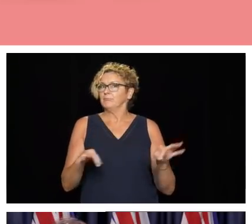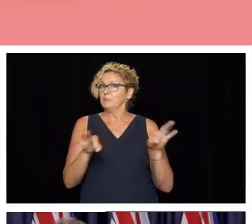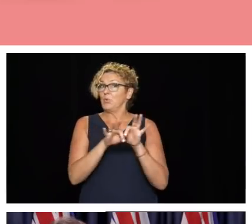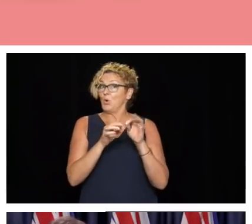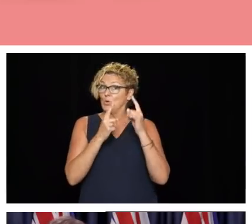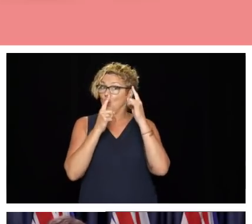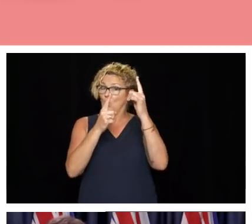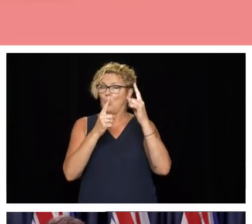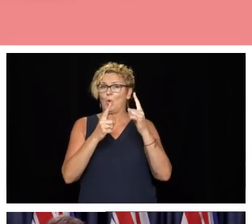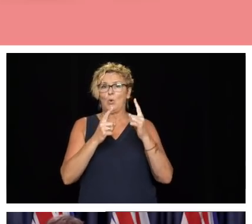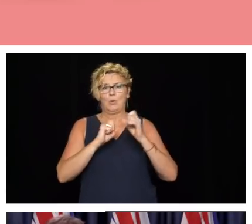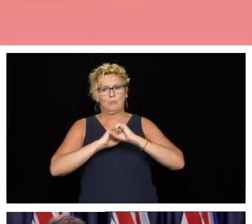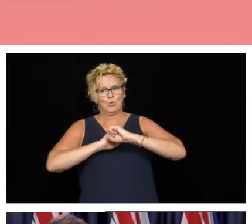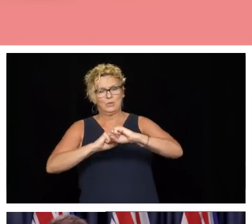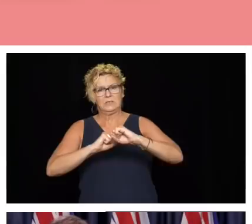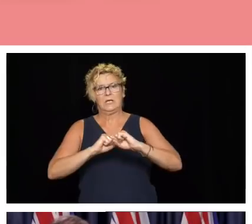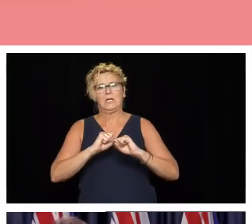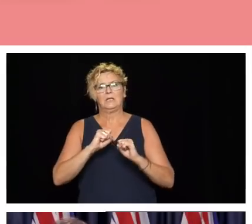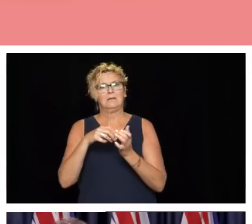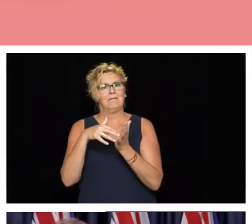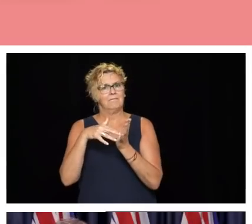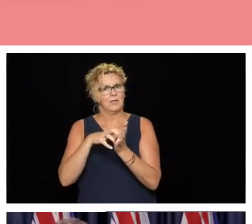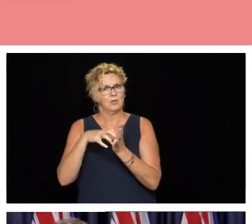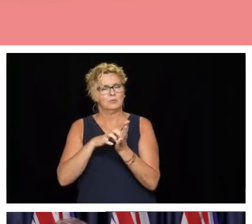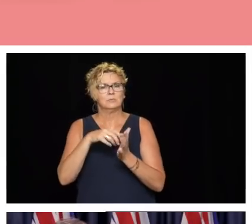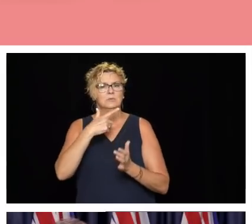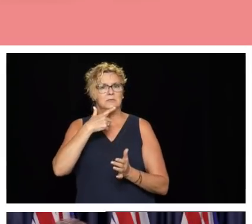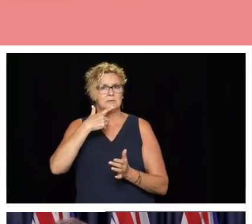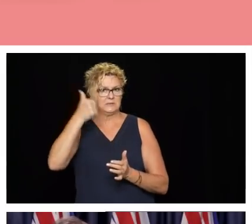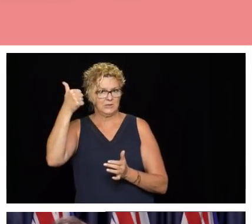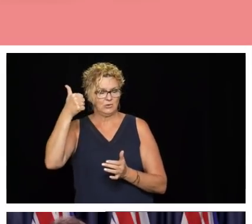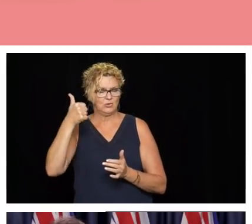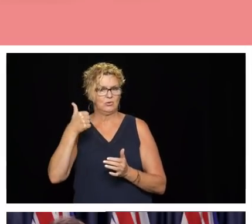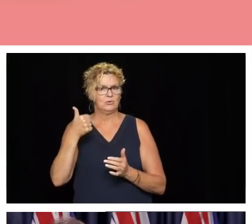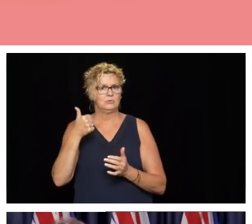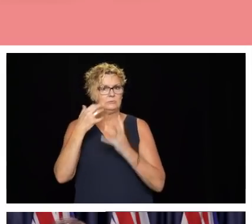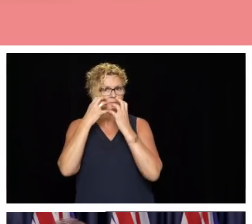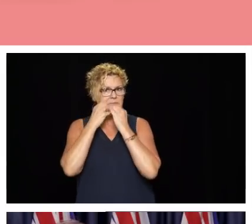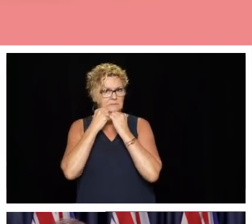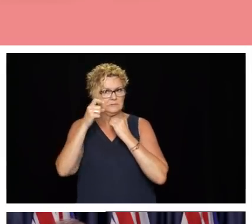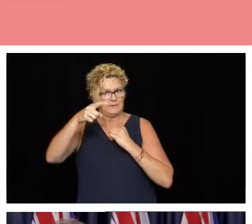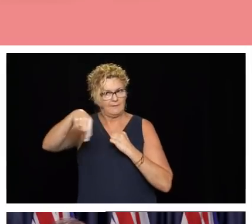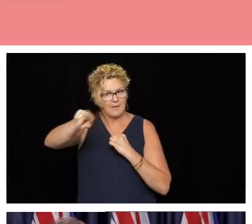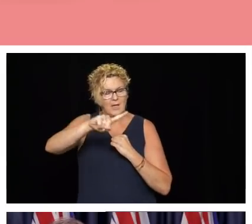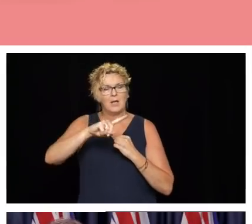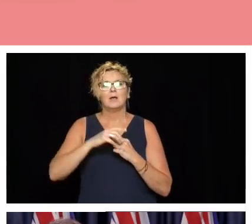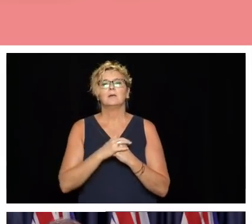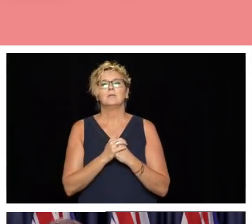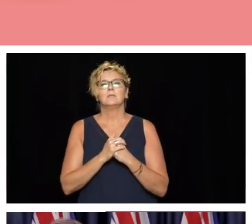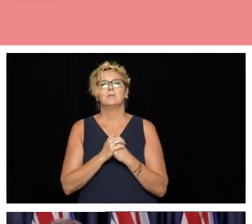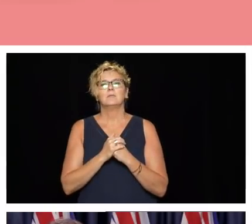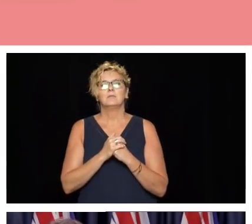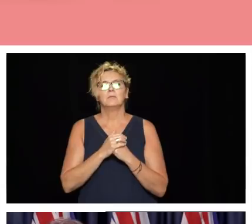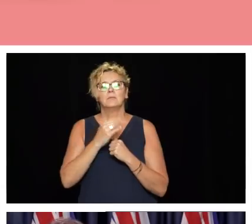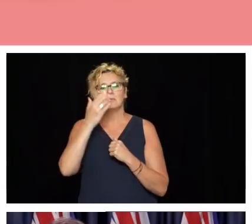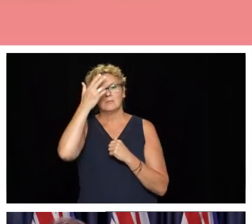our plan that we have prepared for the fall and into the spring, obviously, key aspects of that we will see from the beginning of the